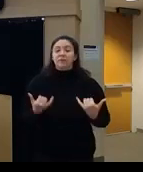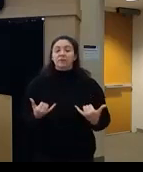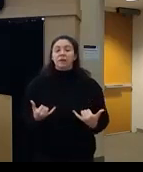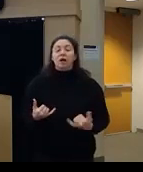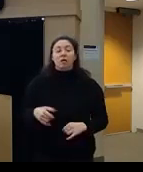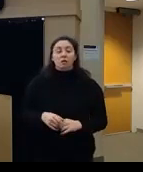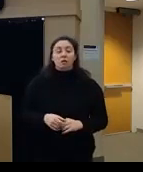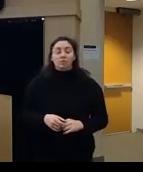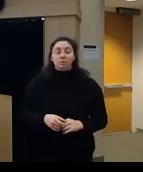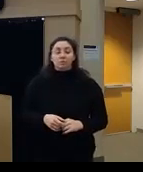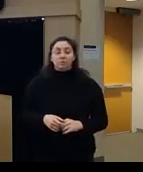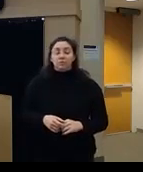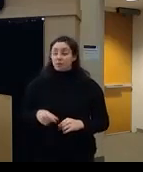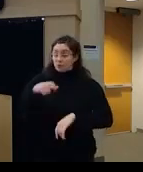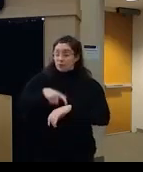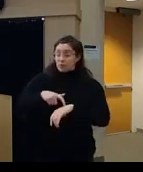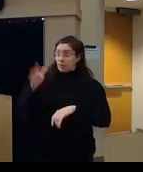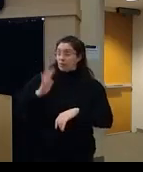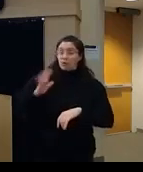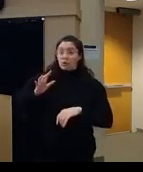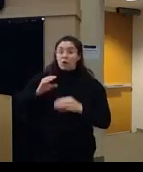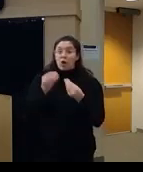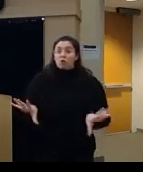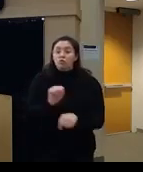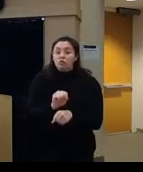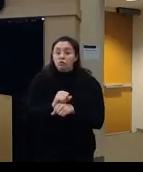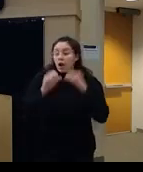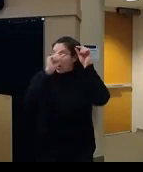used to used to there was a time where you could lose your job for wearing cornrows dreads other